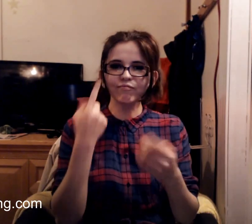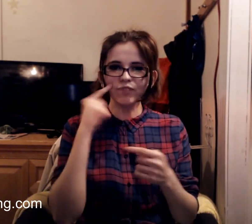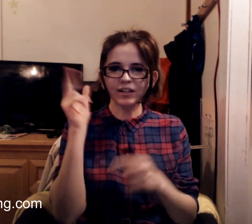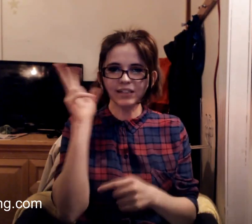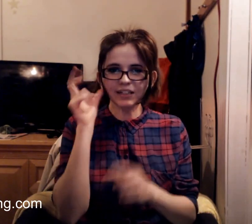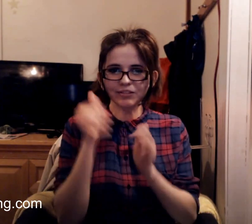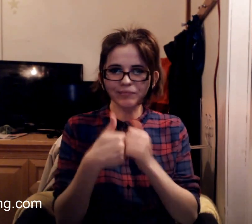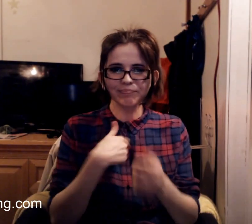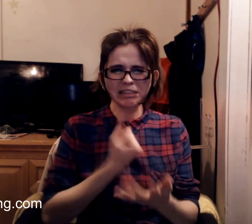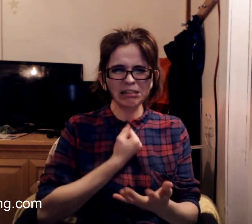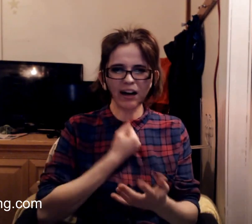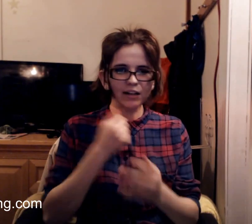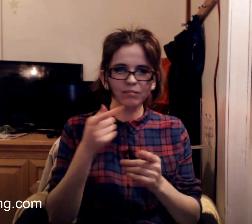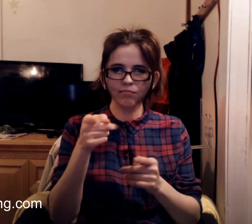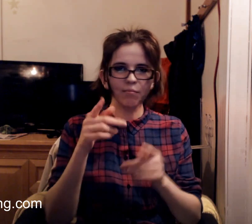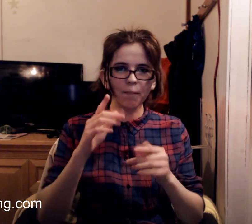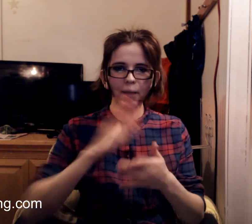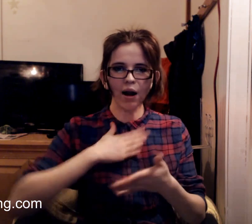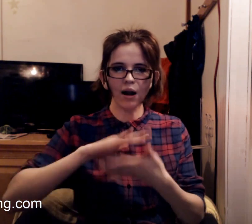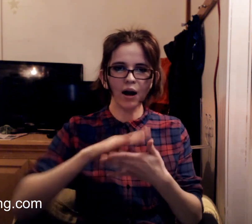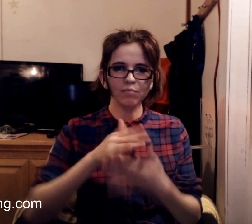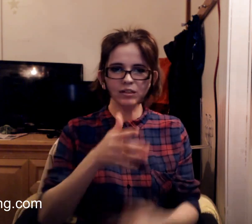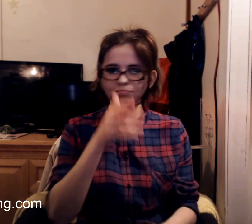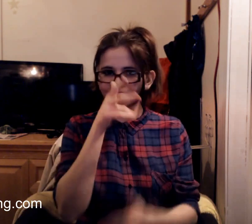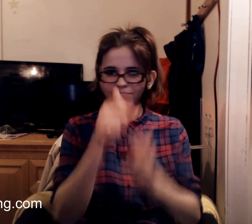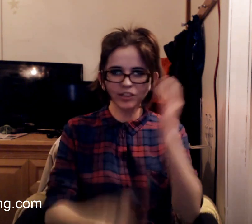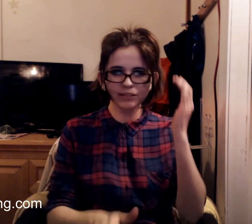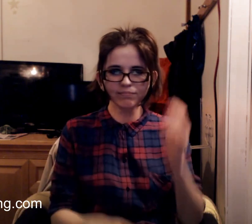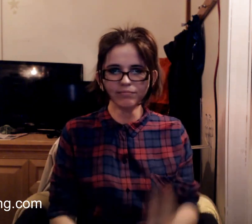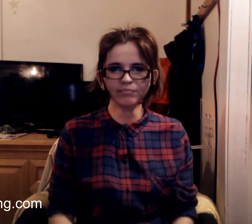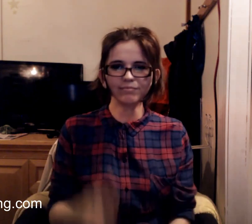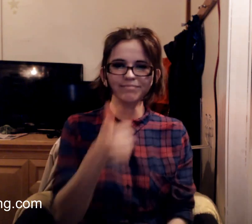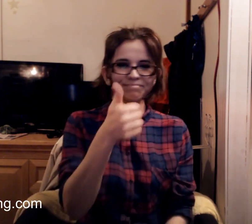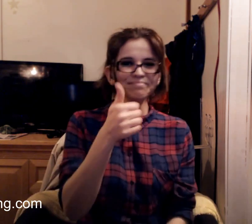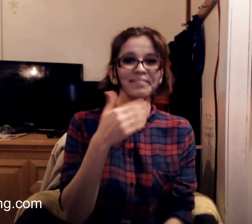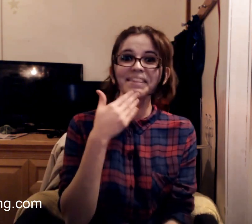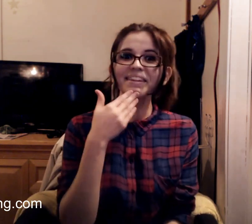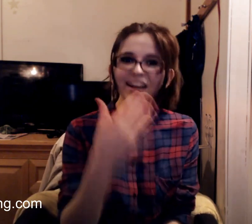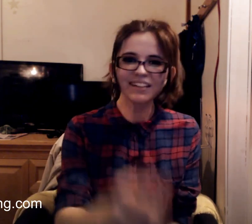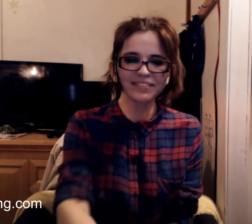...to listen. Sorry, my laptop is shit. Thank you!